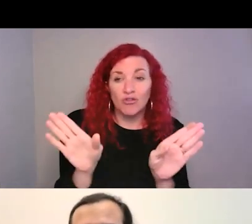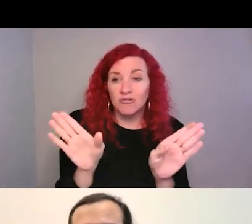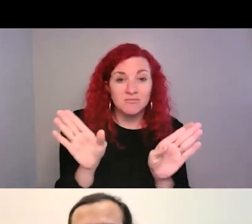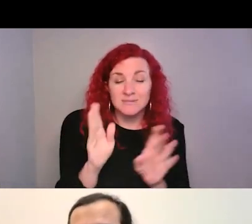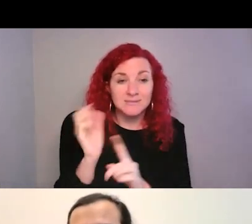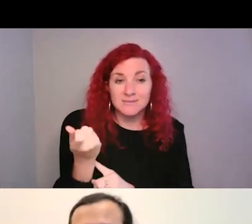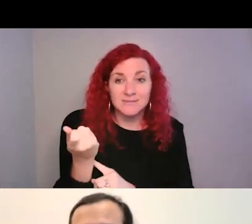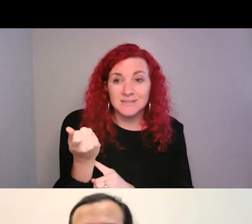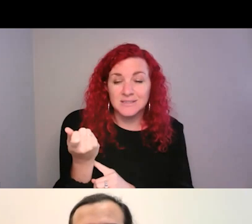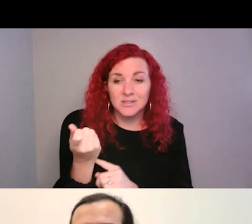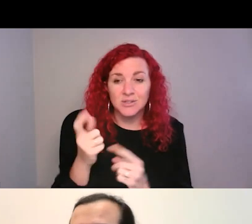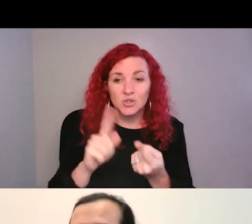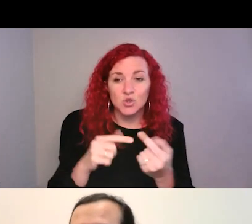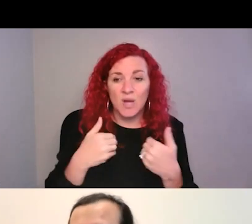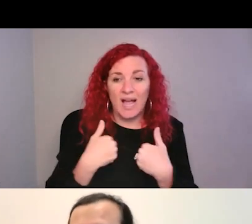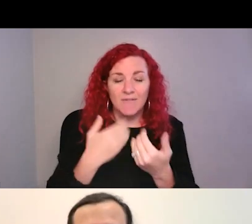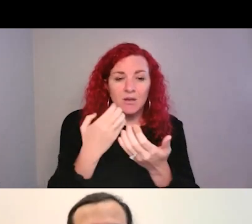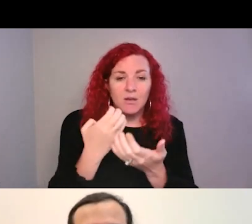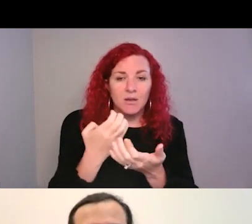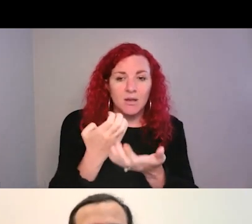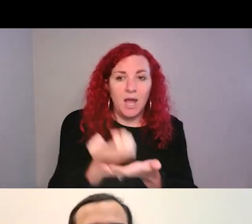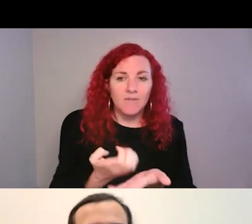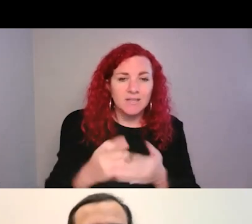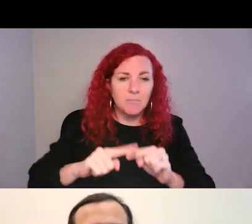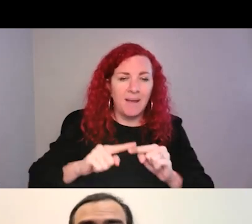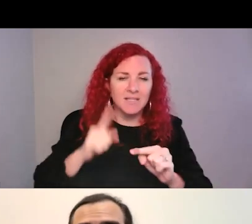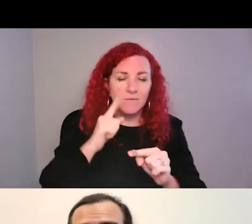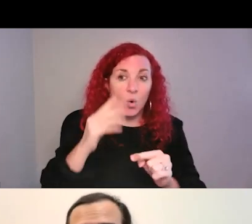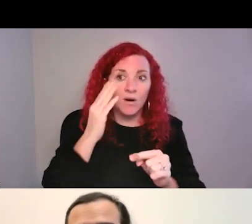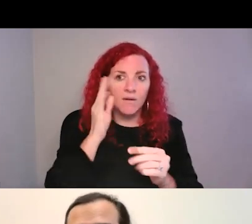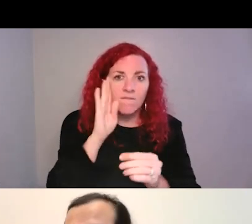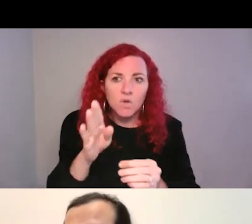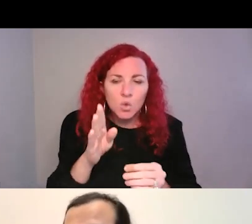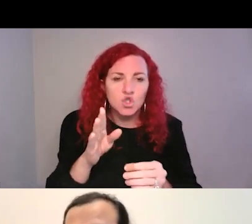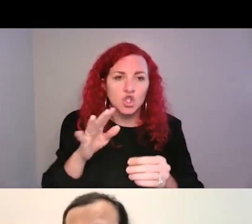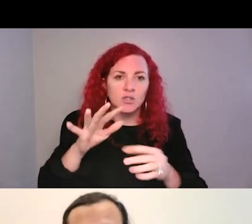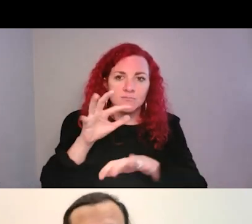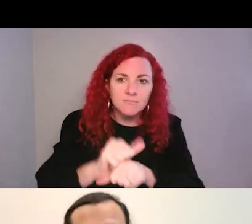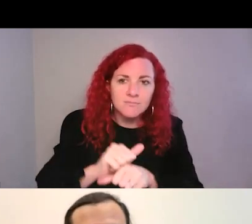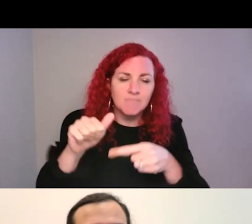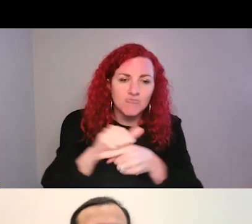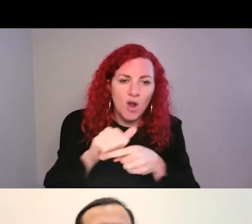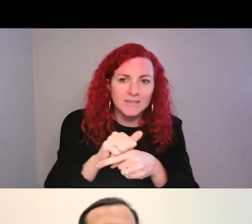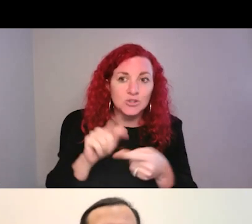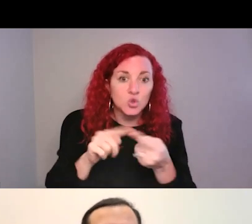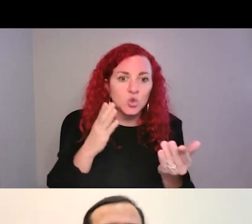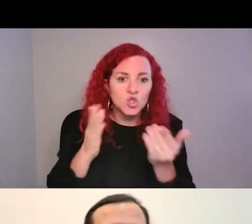DRAW ON AN EVIDENCE BASED INFORMED PRACTICE TO SERVE YOUTH GIVEN THE CRISIS THAT WE ARE SEEING.